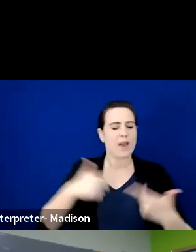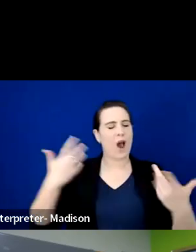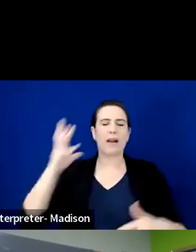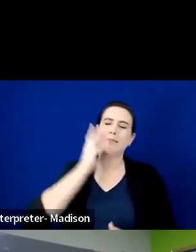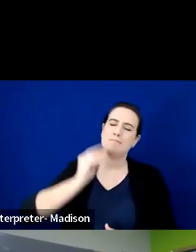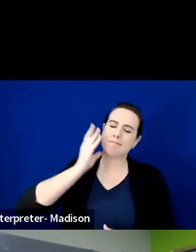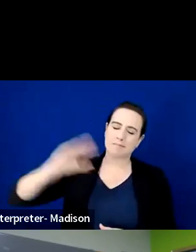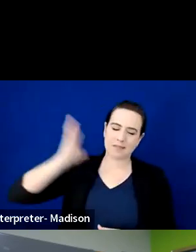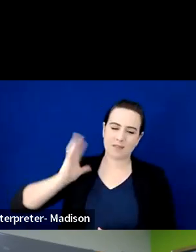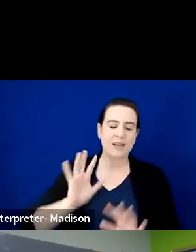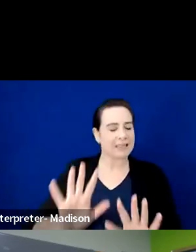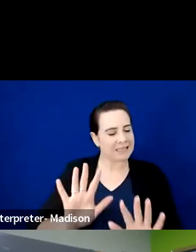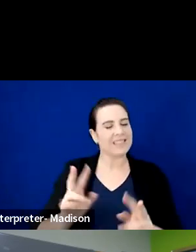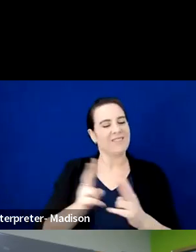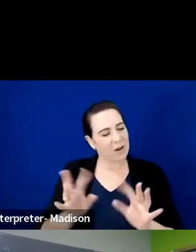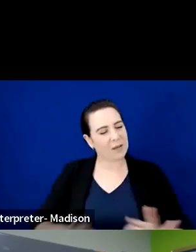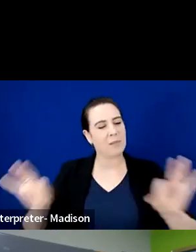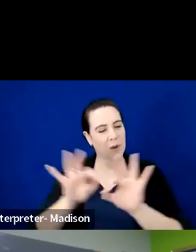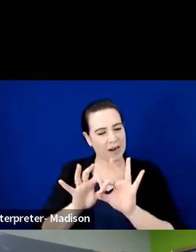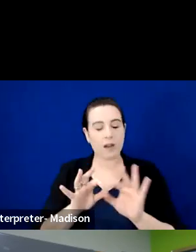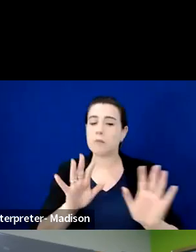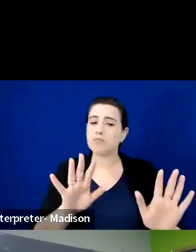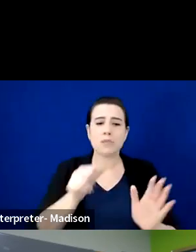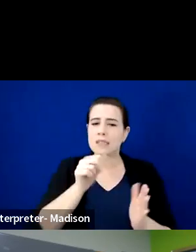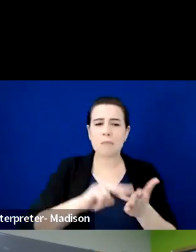Almost a feeling of we got this, we know what we're doing, and we have done it.